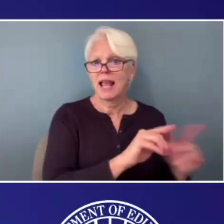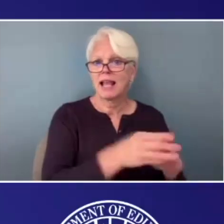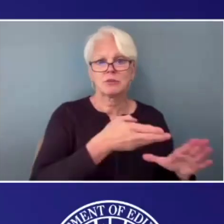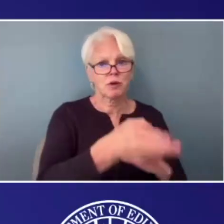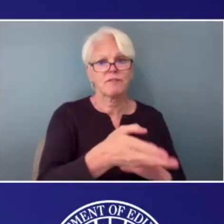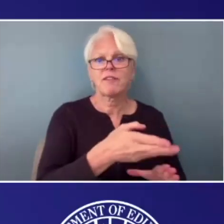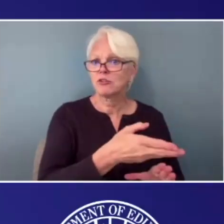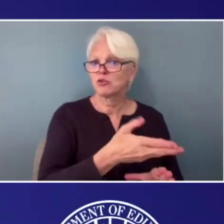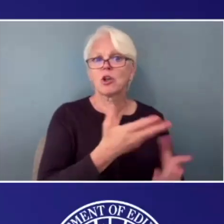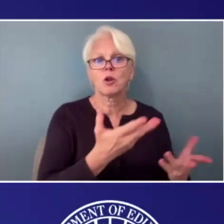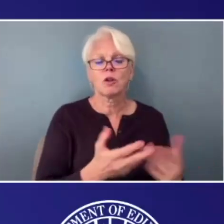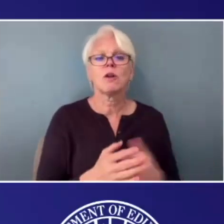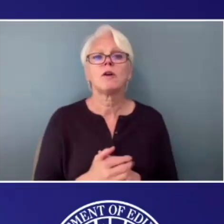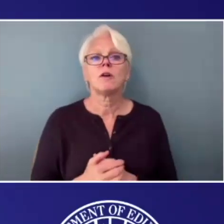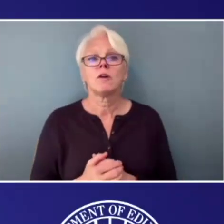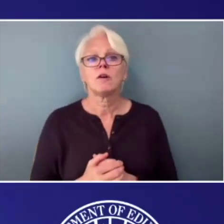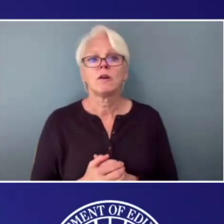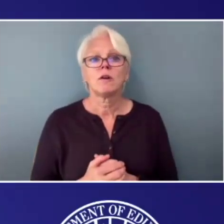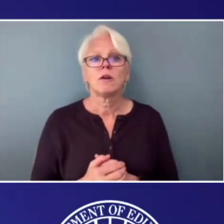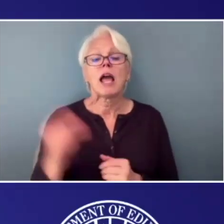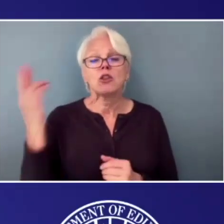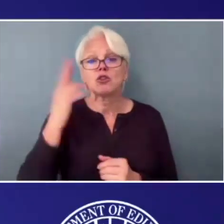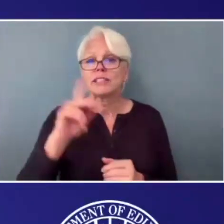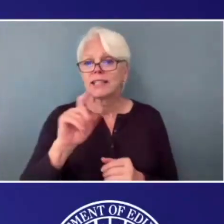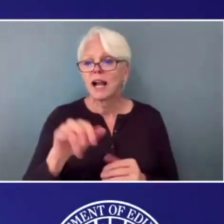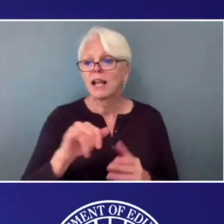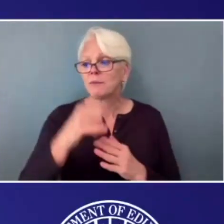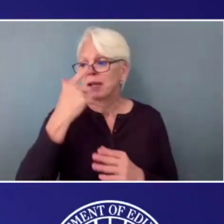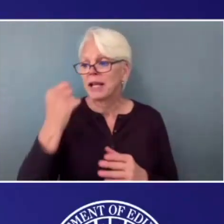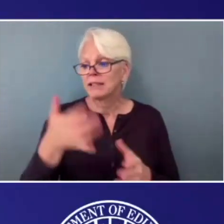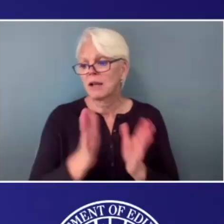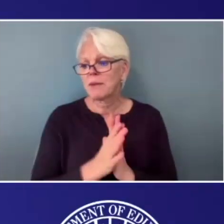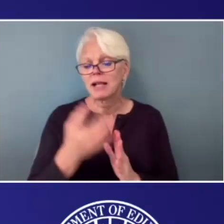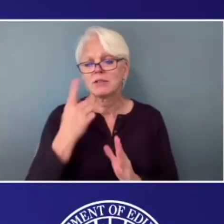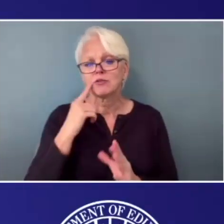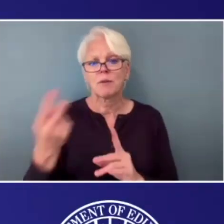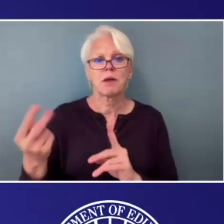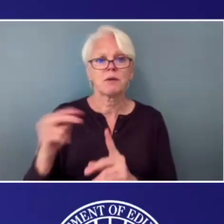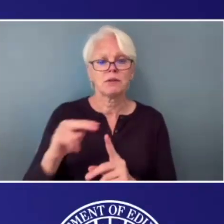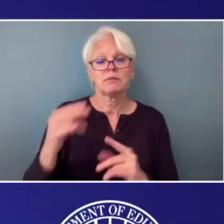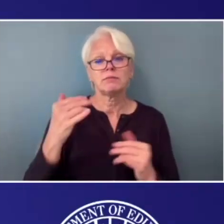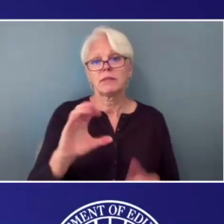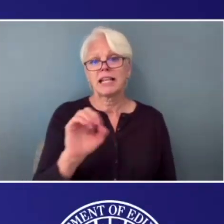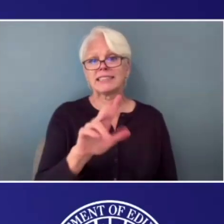And the reason I ask that is because I asked from the perspective of it's October 1st, there are students who are applying